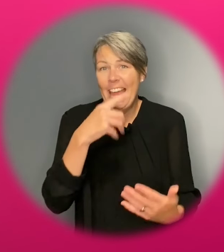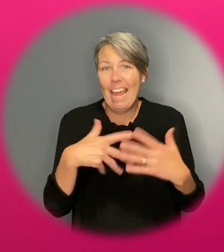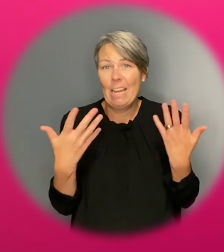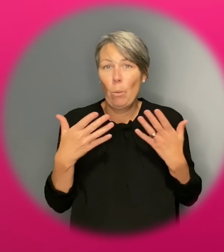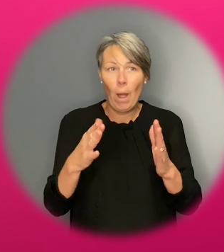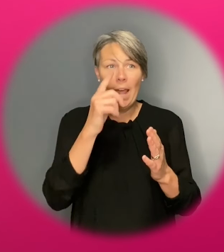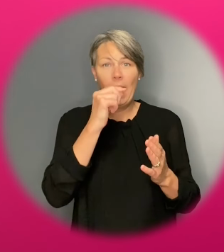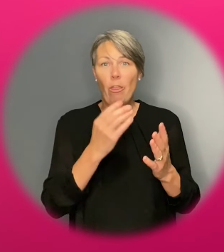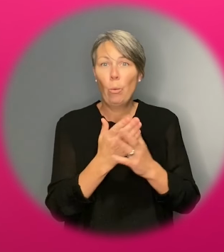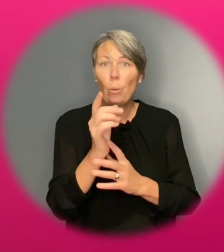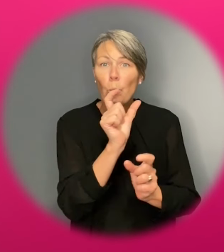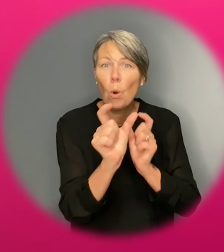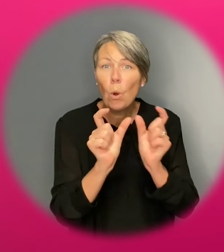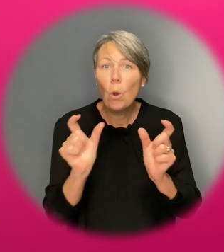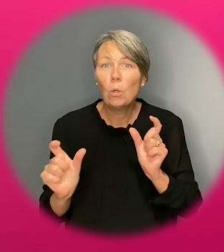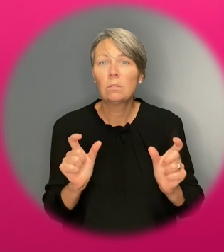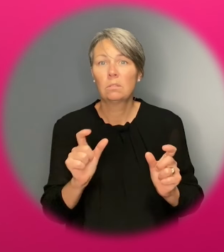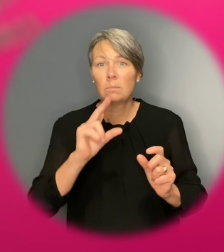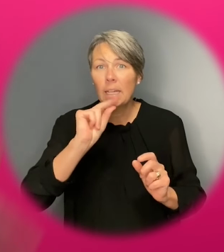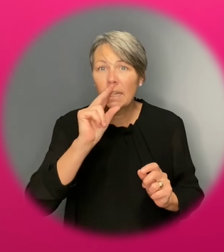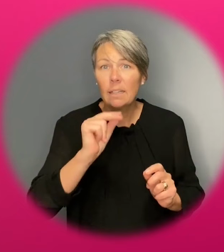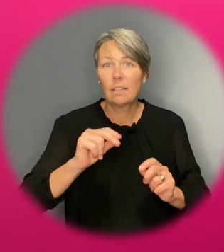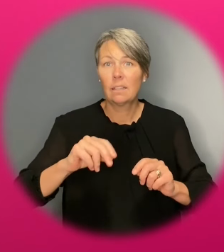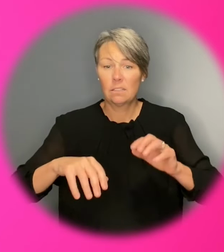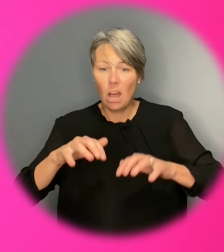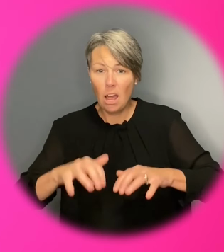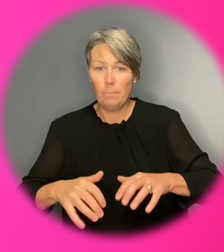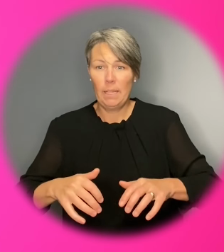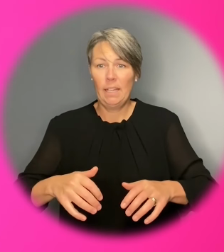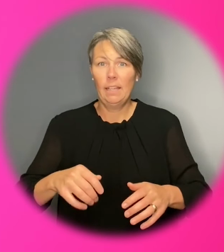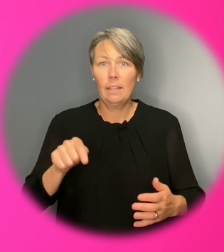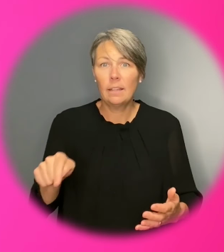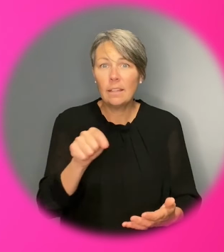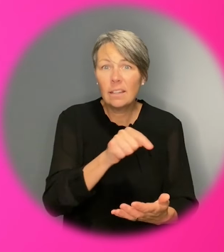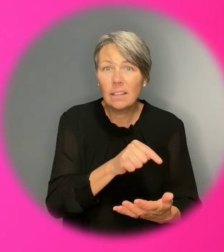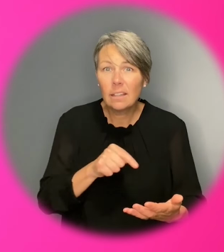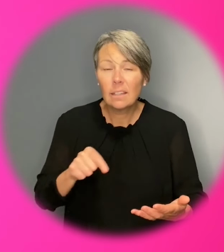signing, typing, gesturing, whatever you like. As long as you make sure that